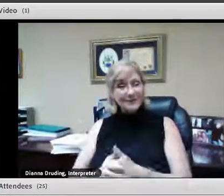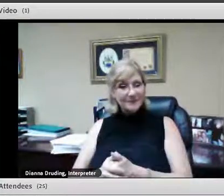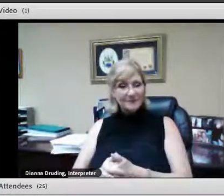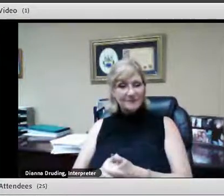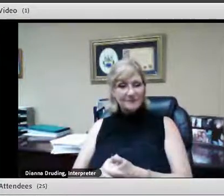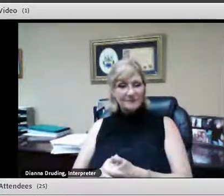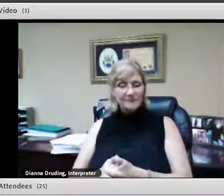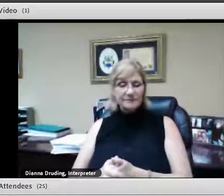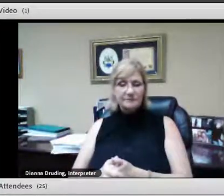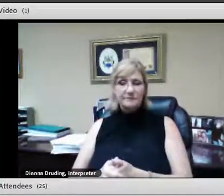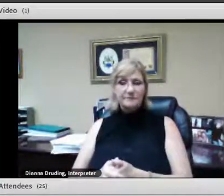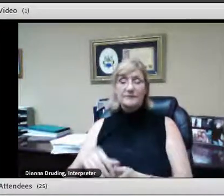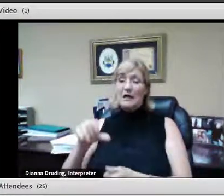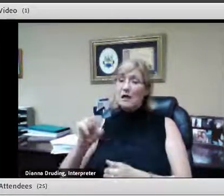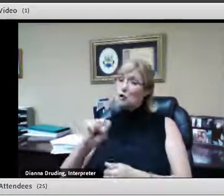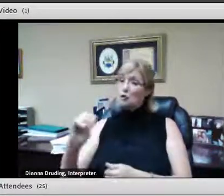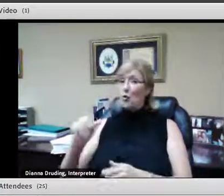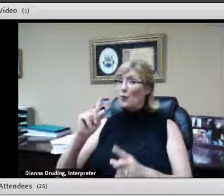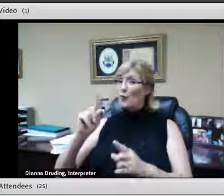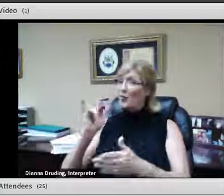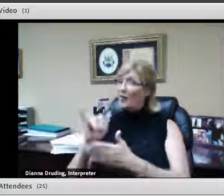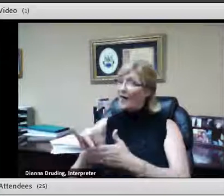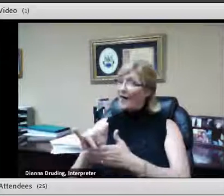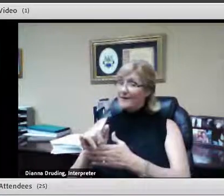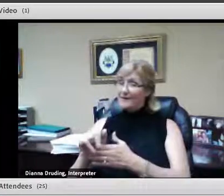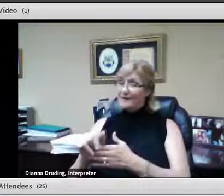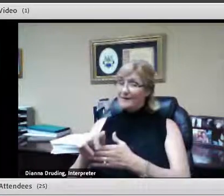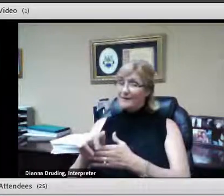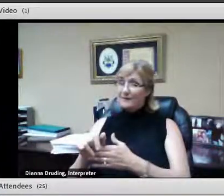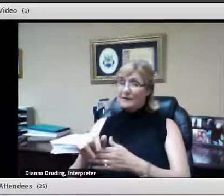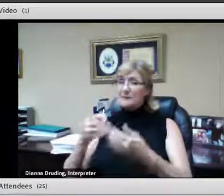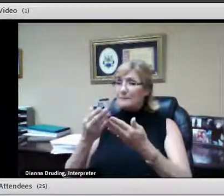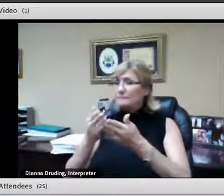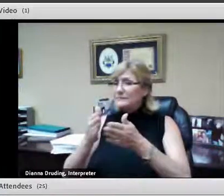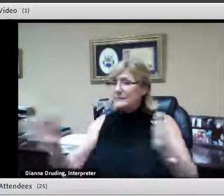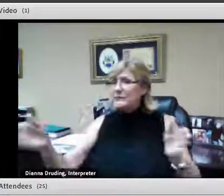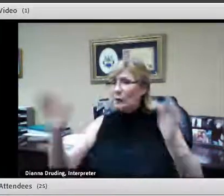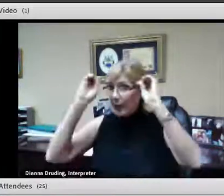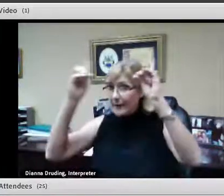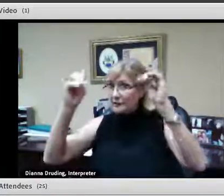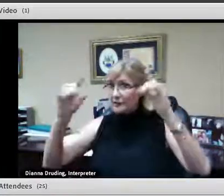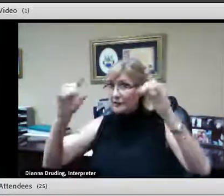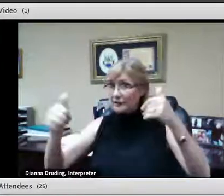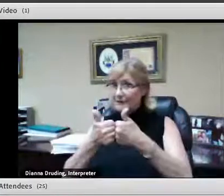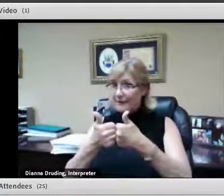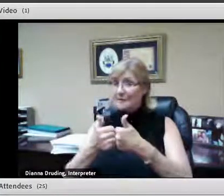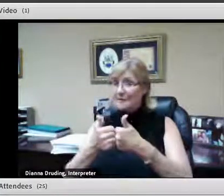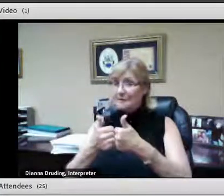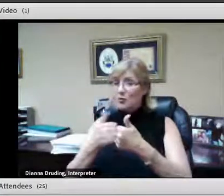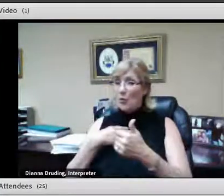So, then some general education games that we wanted to throw in here for you, as well.